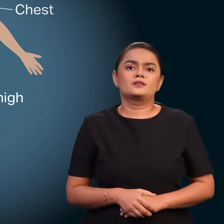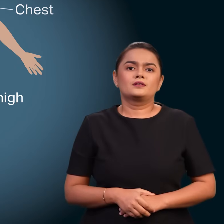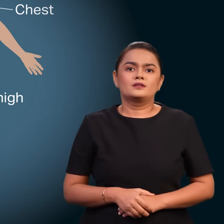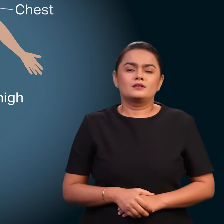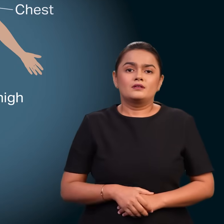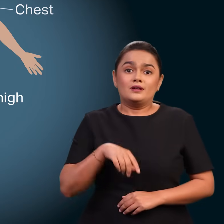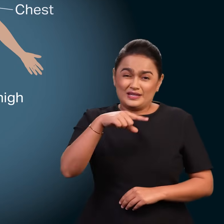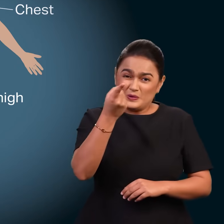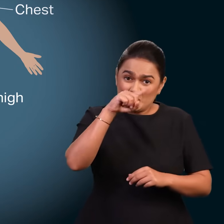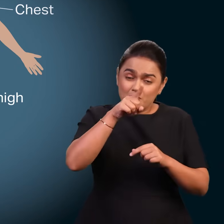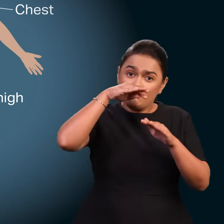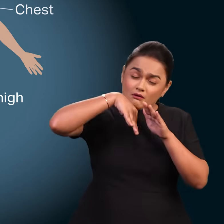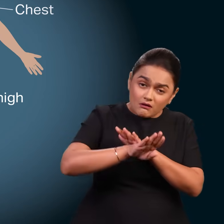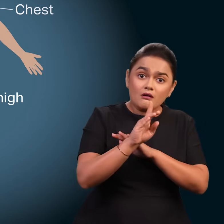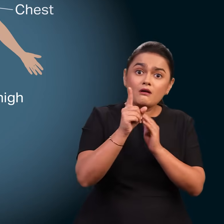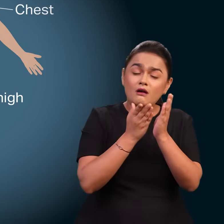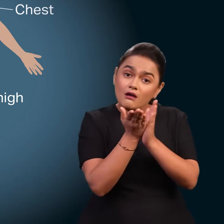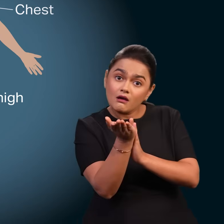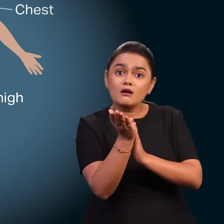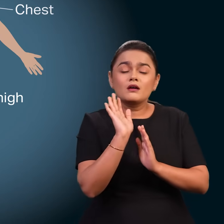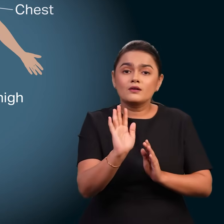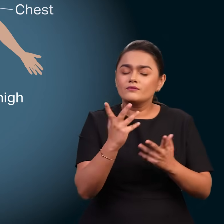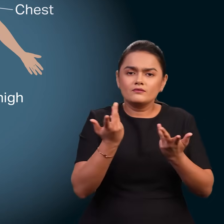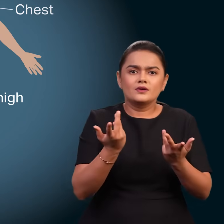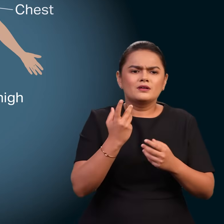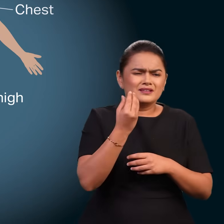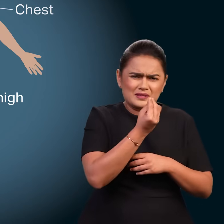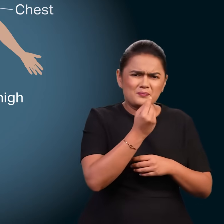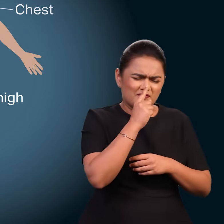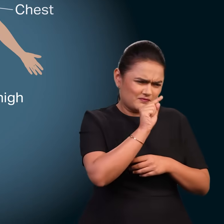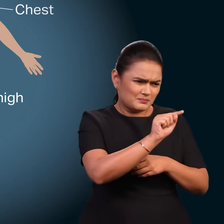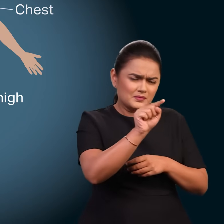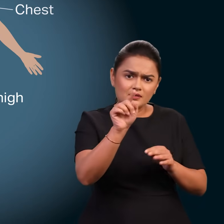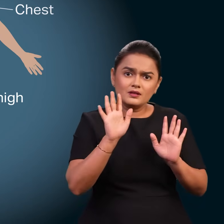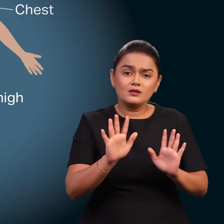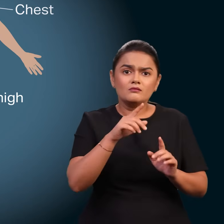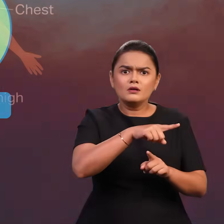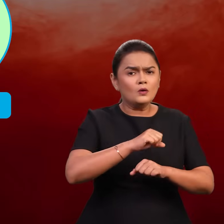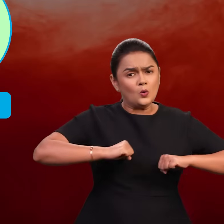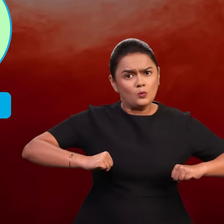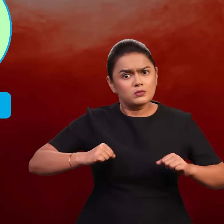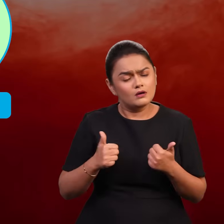Now there is another variety. There are some females, who are not obese.